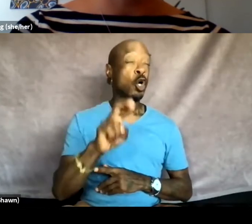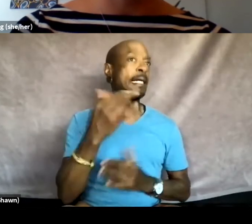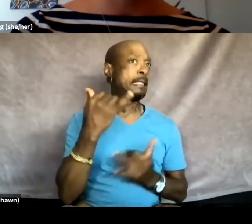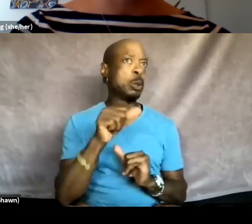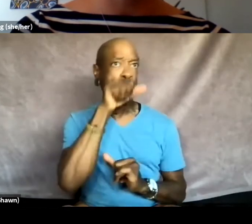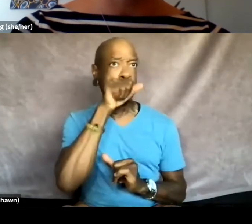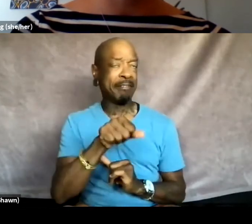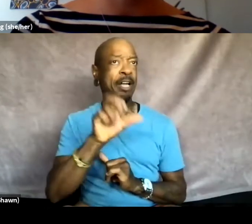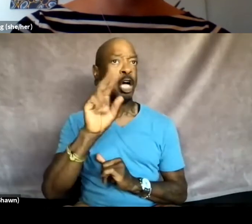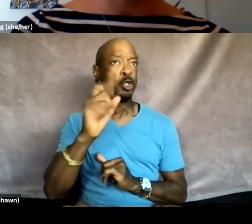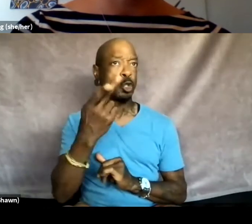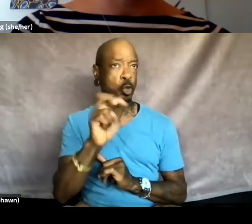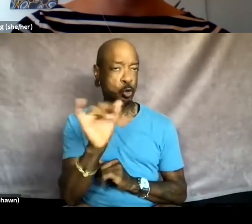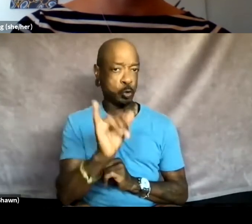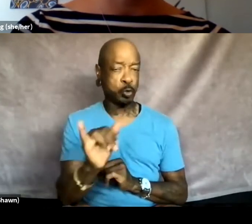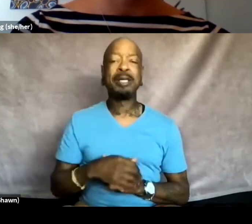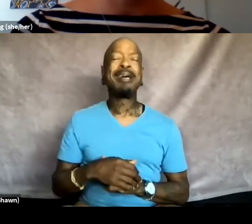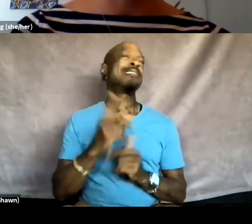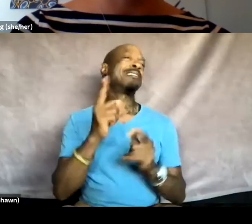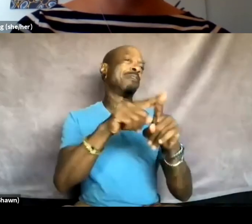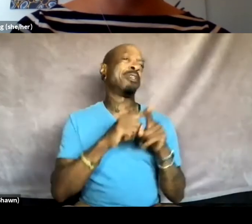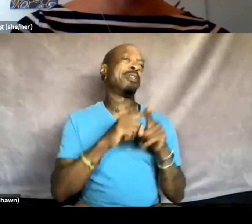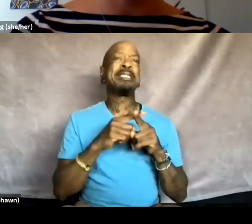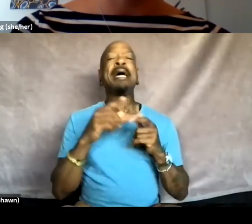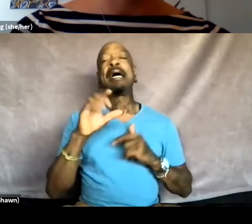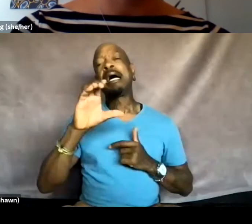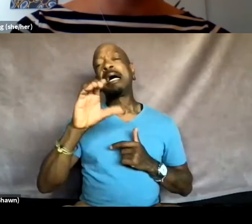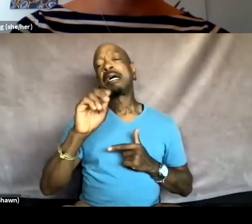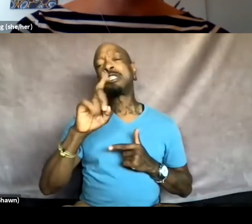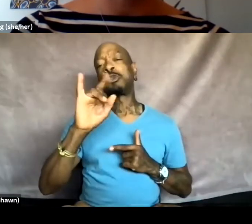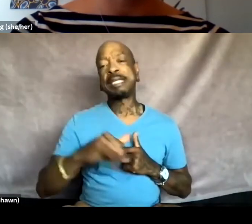I like a bit of everything I'm like some Country Maddie and Tae I'm a big fan of them.